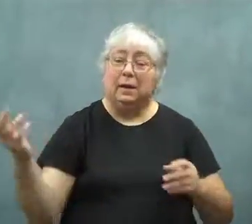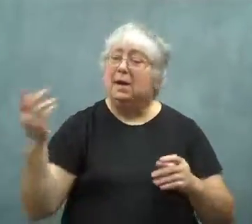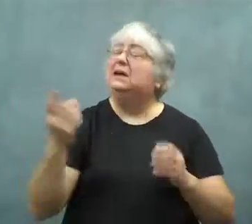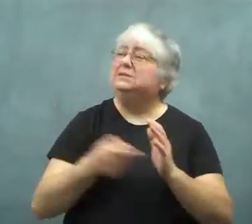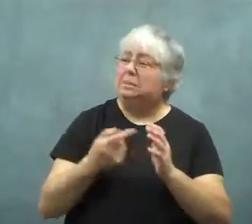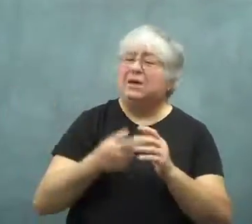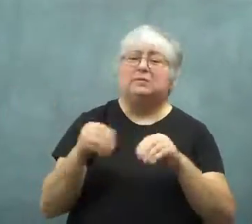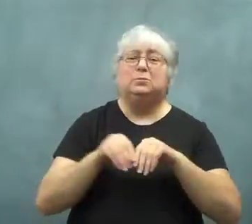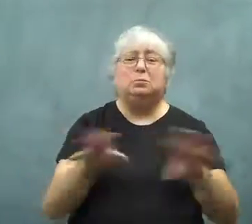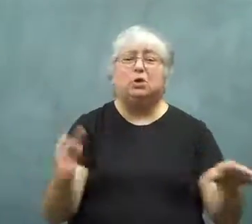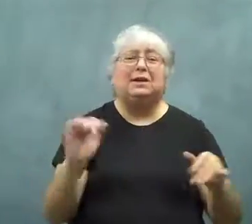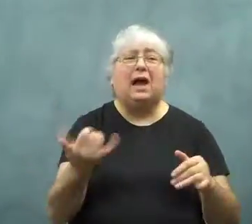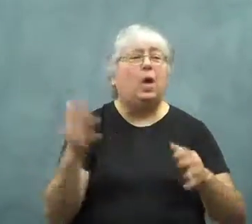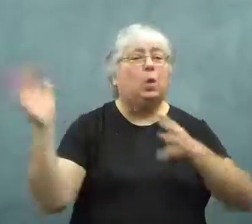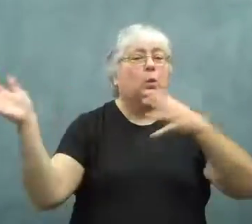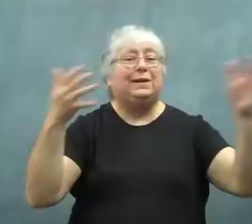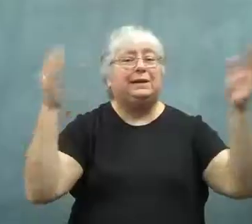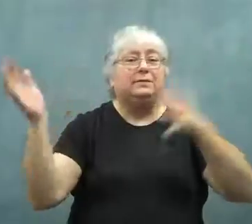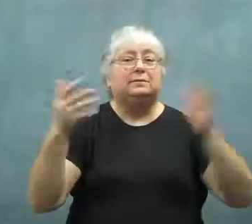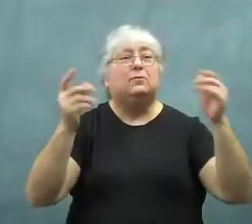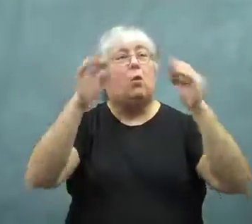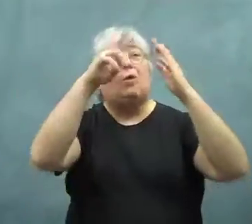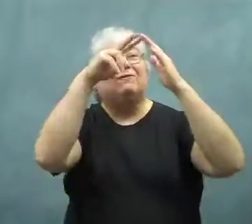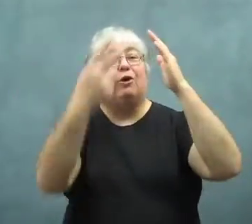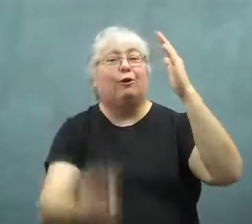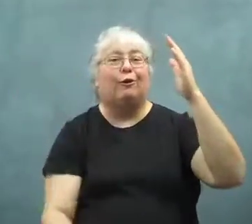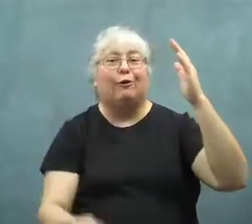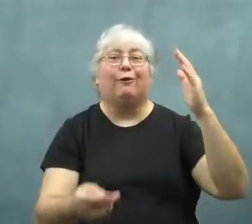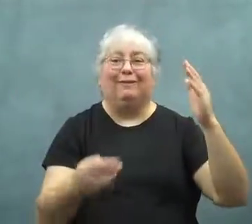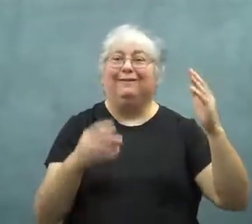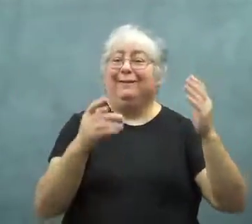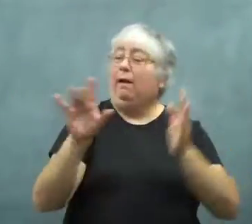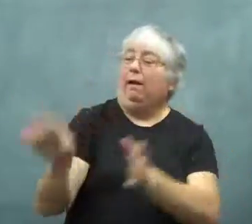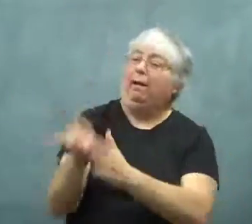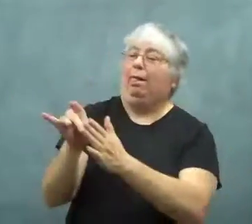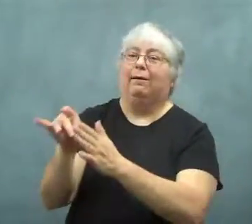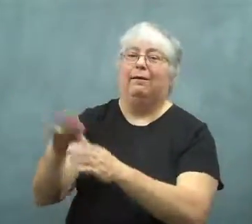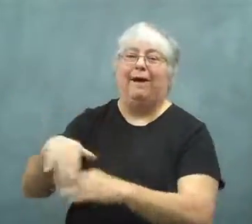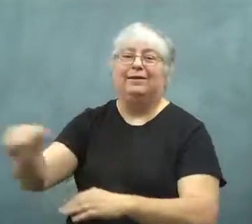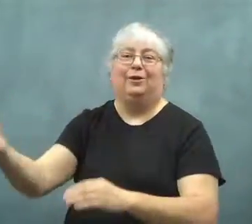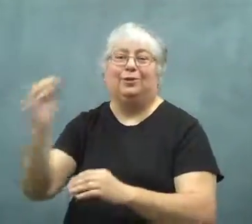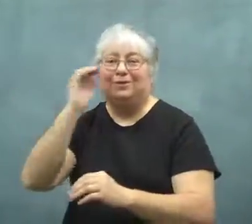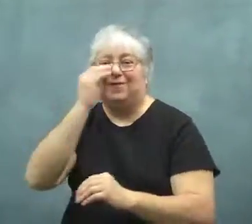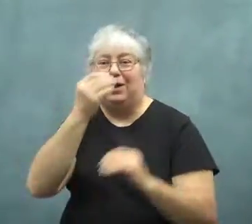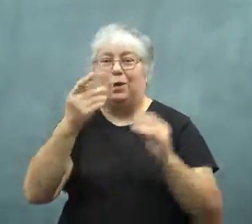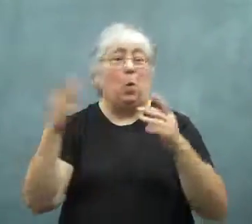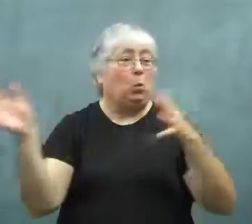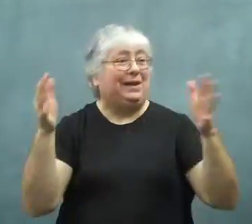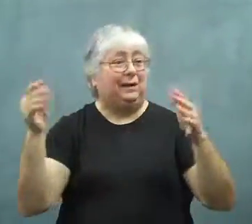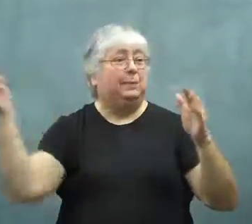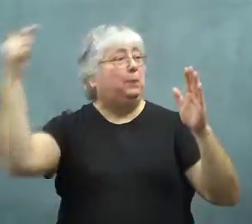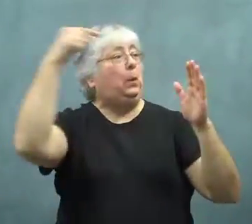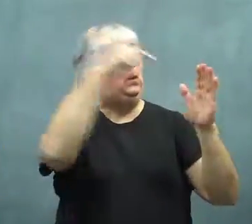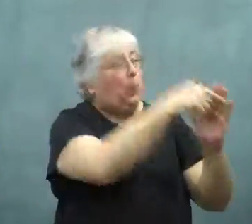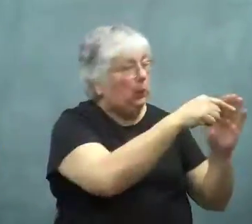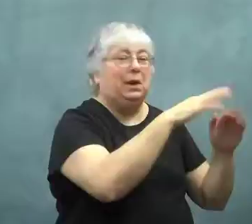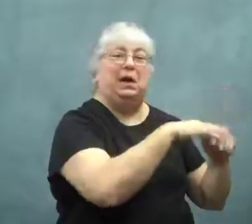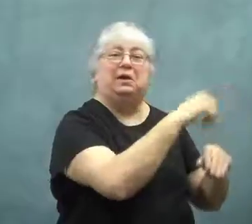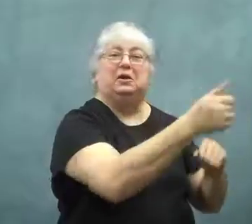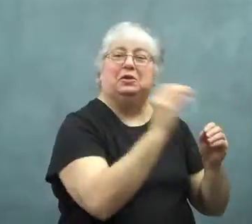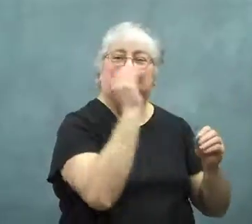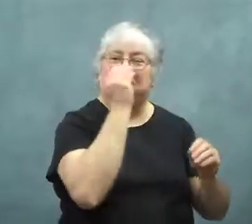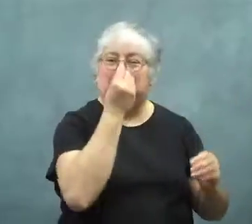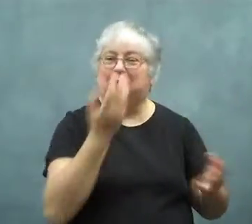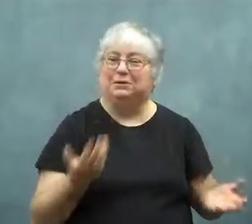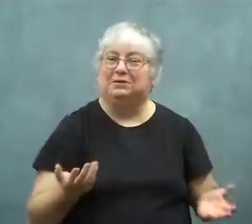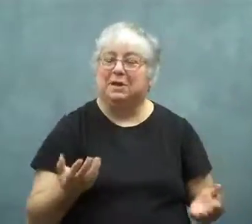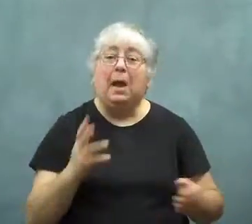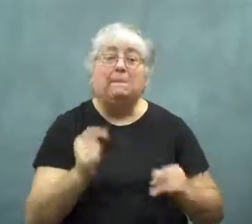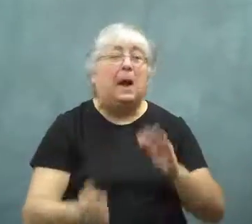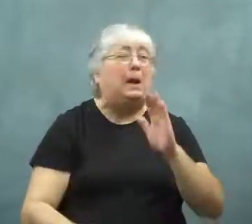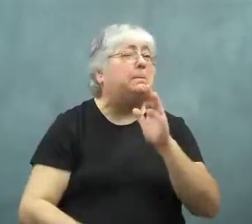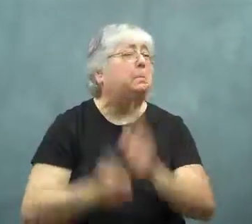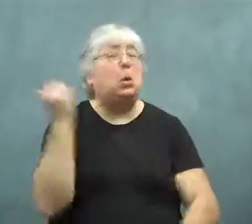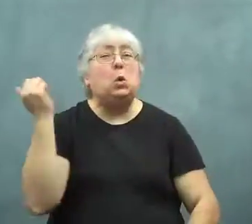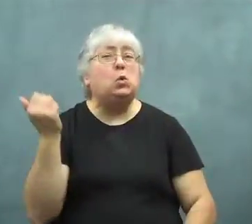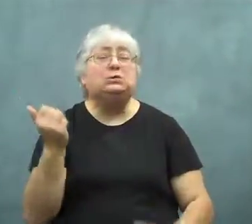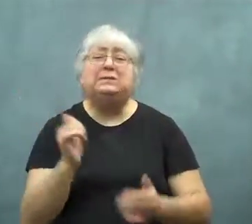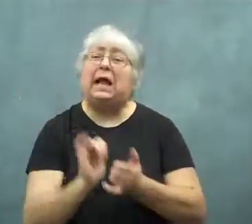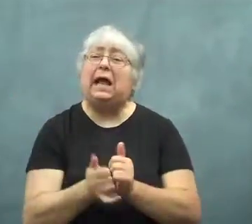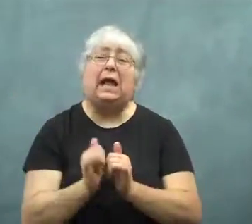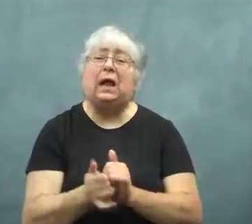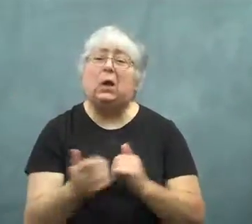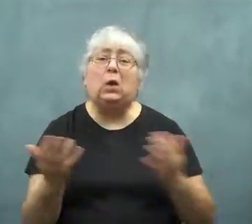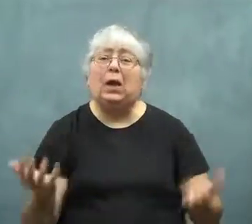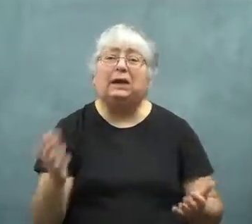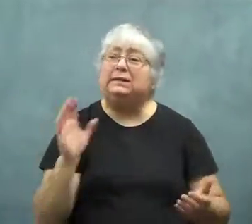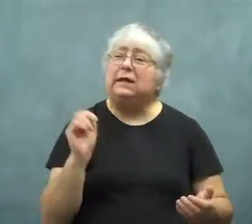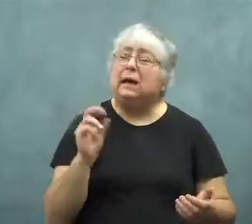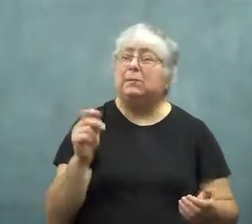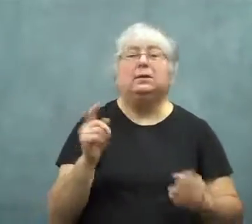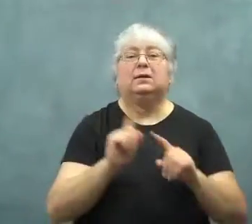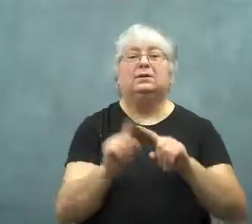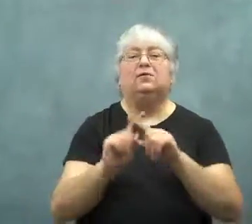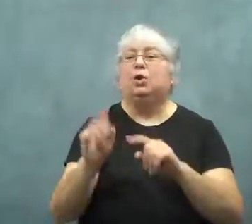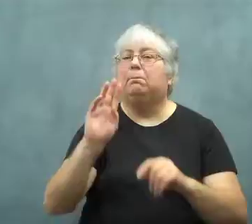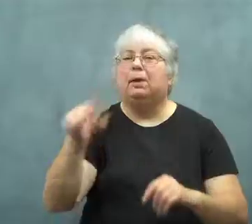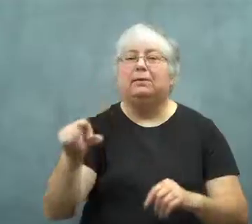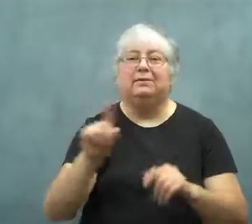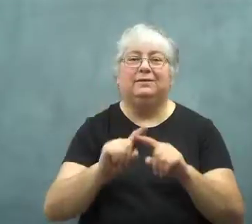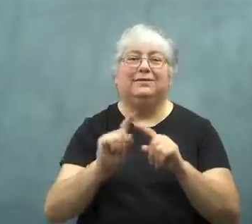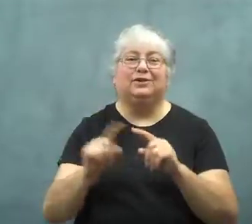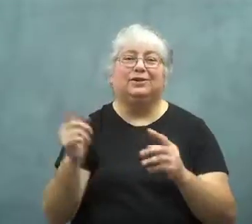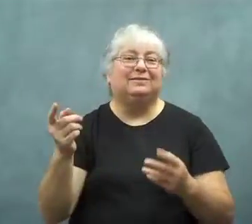Sometimes pollen can fall from one flower to another or is blown by the wind.